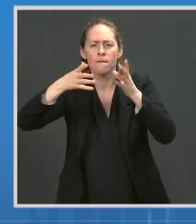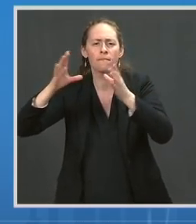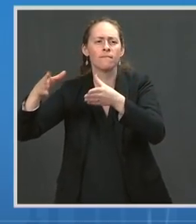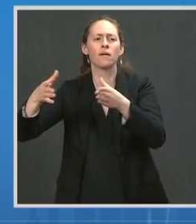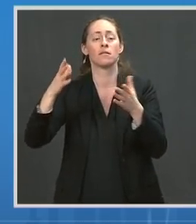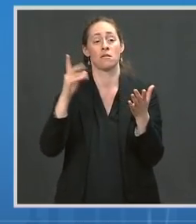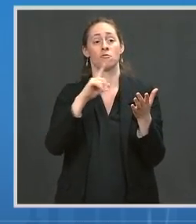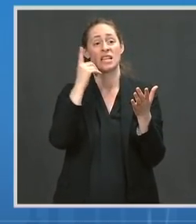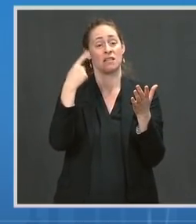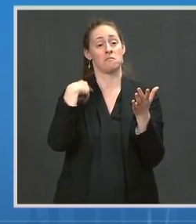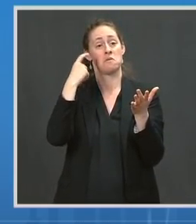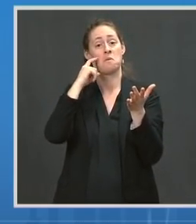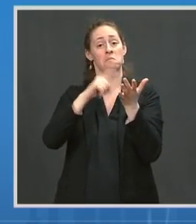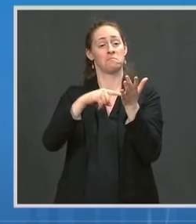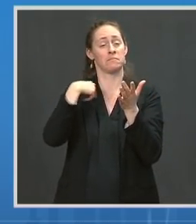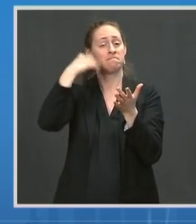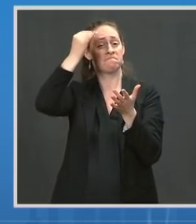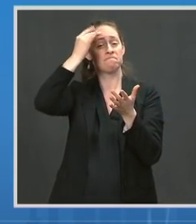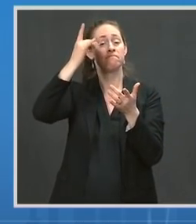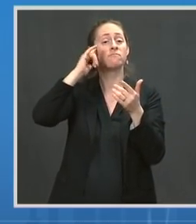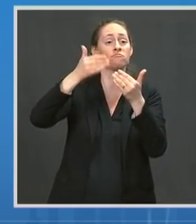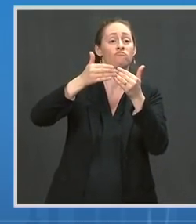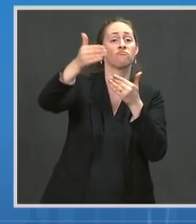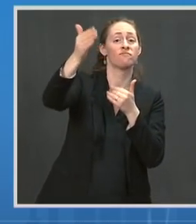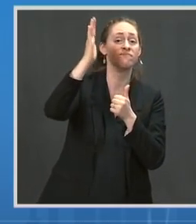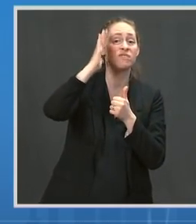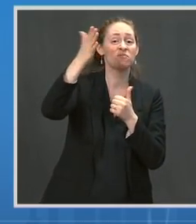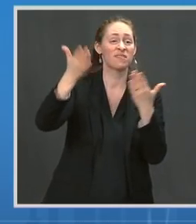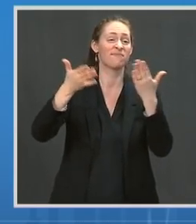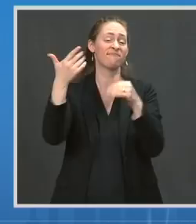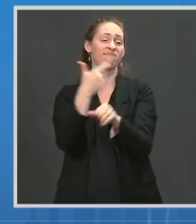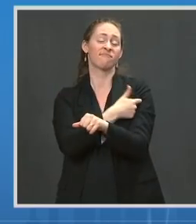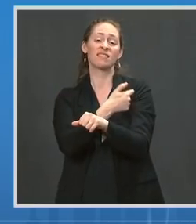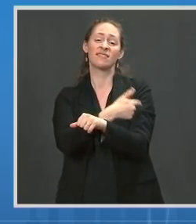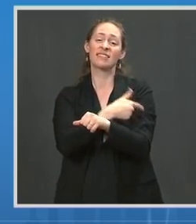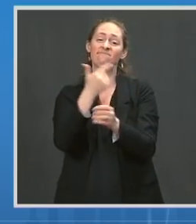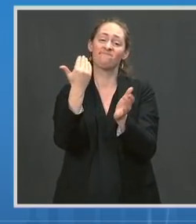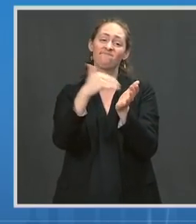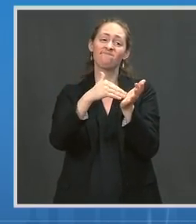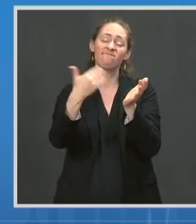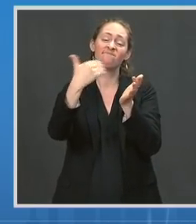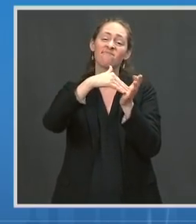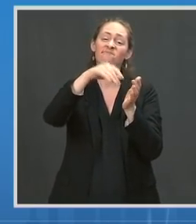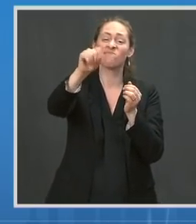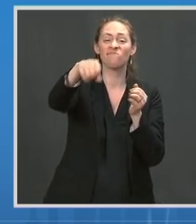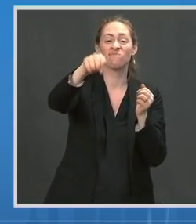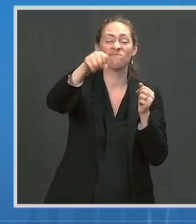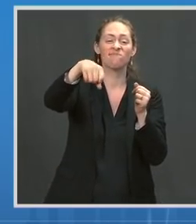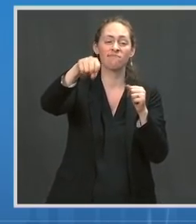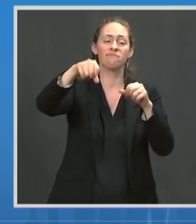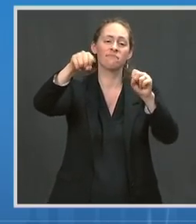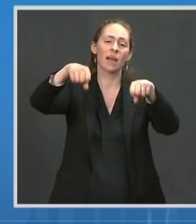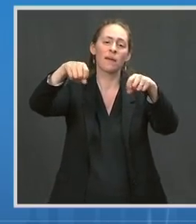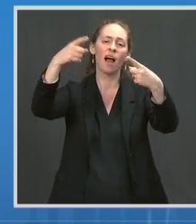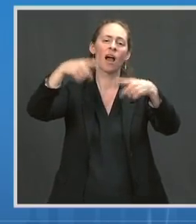is obviously a foreseeable potential event. I want to emphasize that while there is certainly speculation about this,